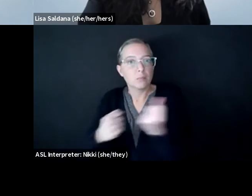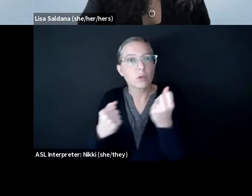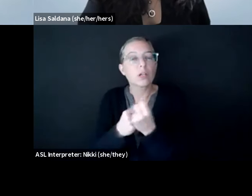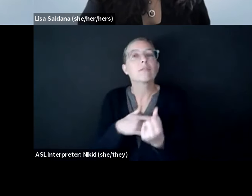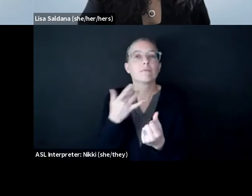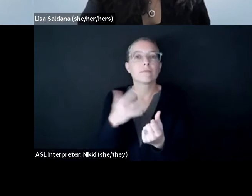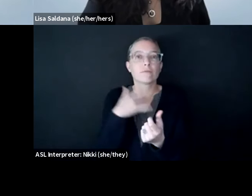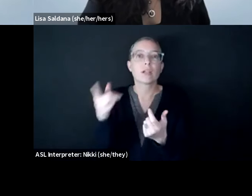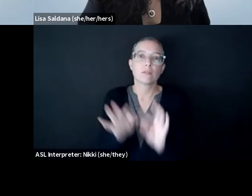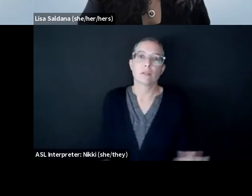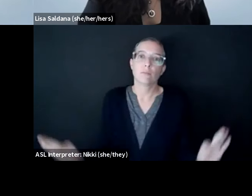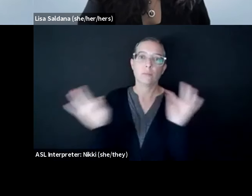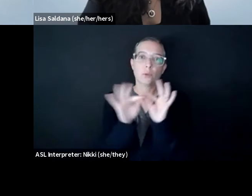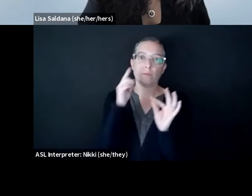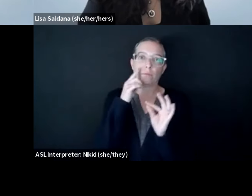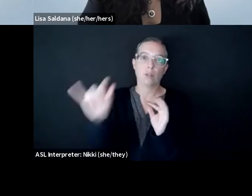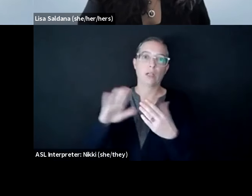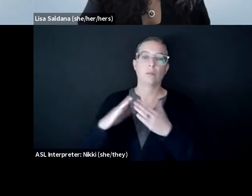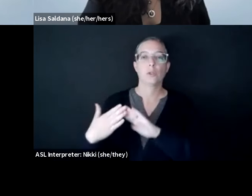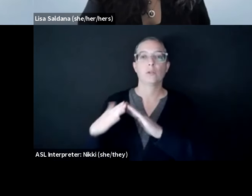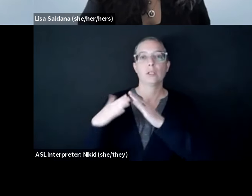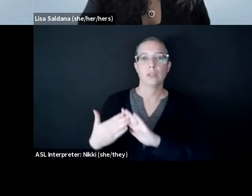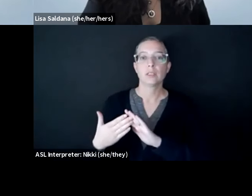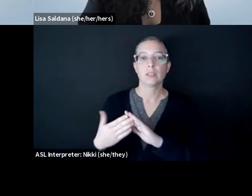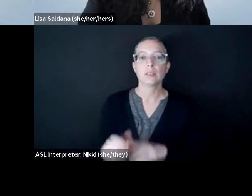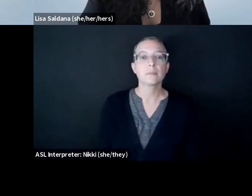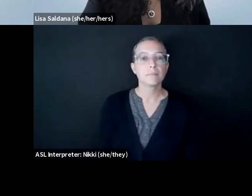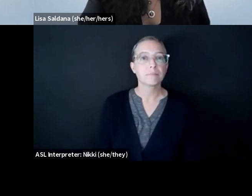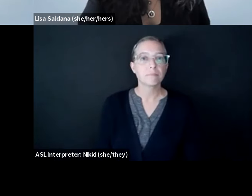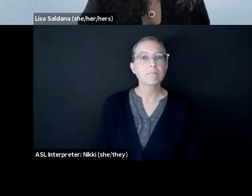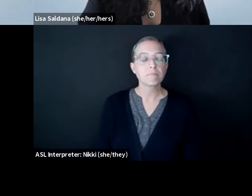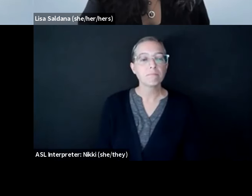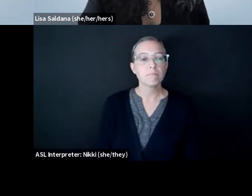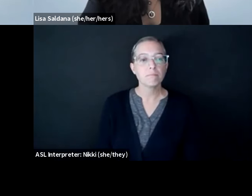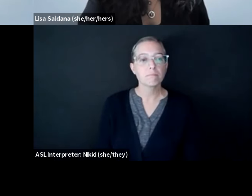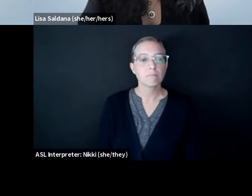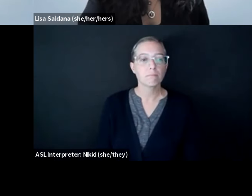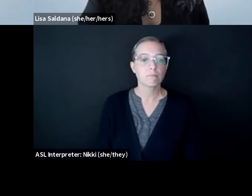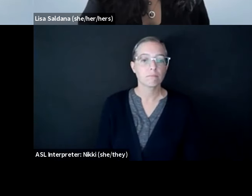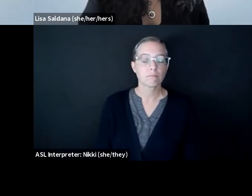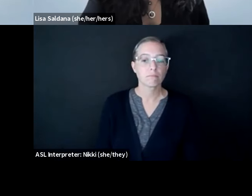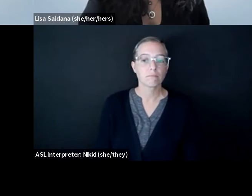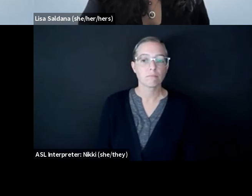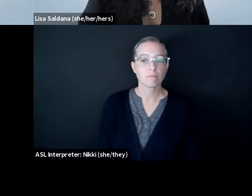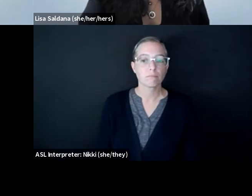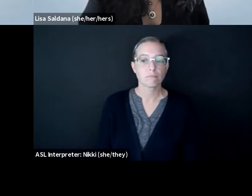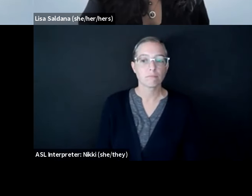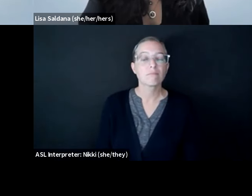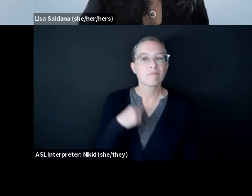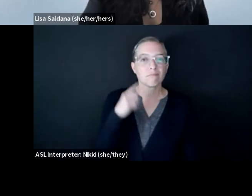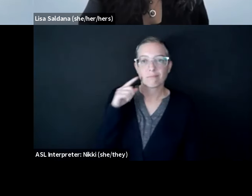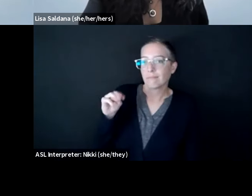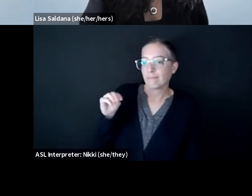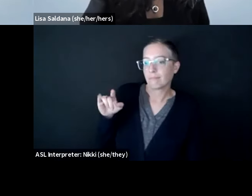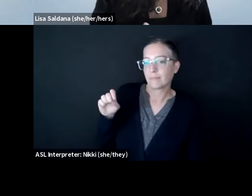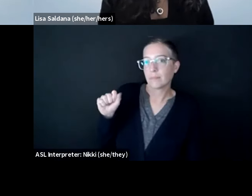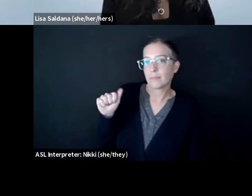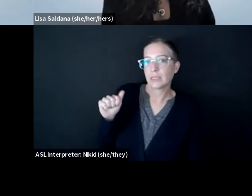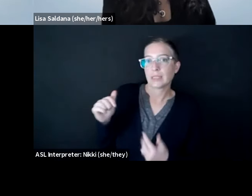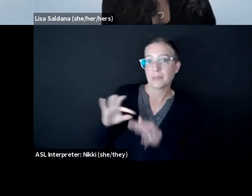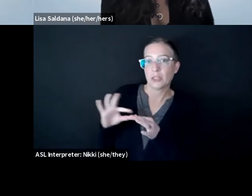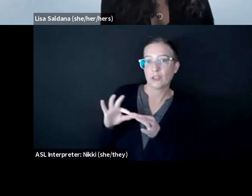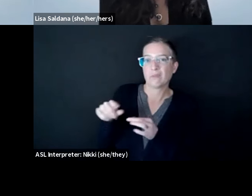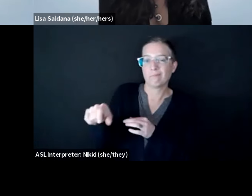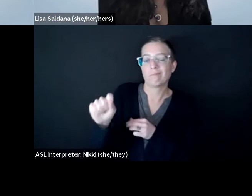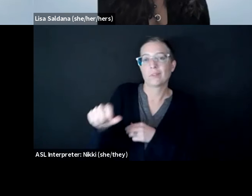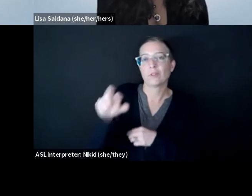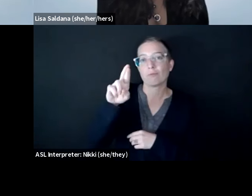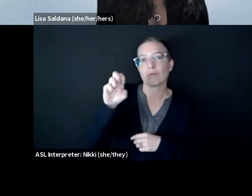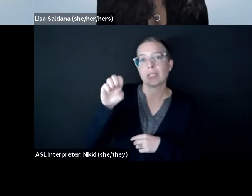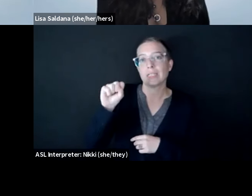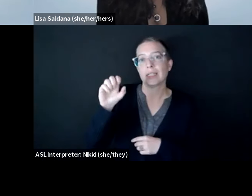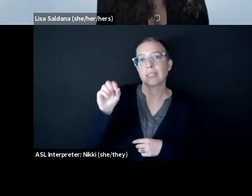Kris Krasnowski: majorly needed in that Community that you're going to find a way to do it yeah I do think as Melissa said it really does come down to resourcefulness and having somebody who has.